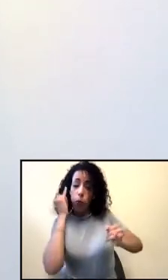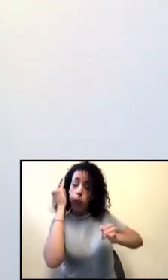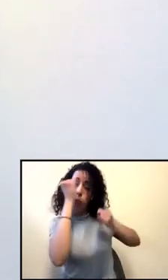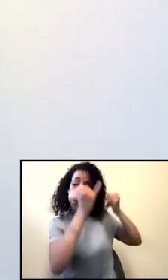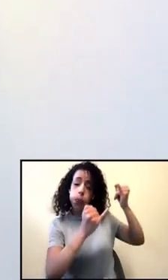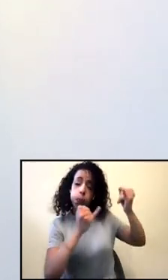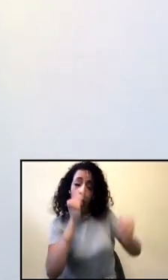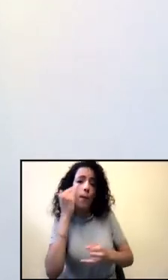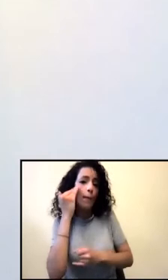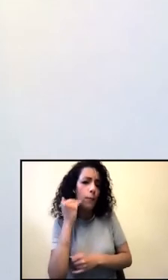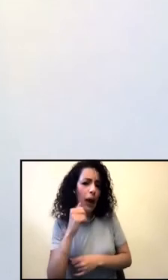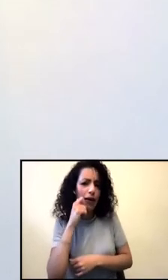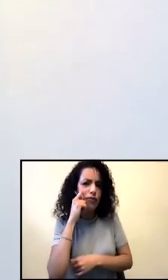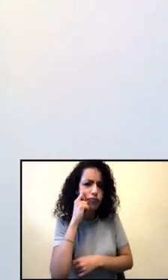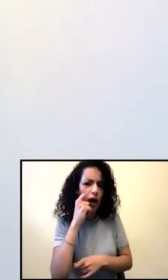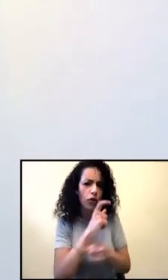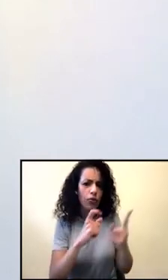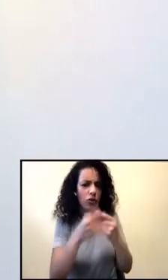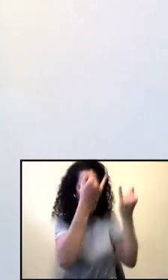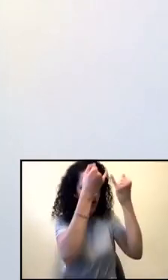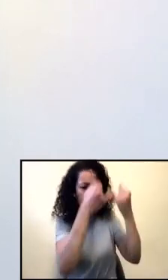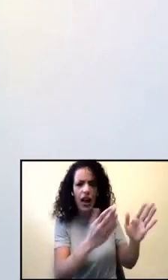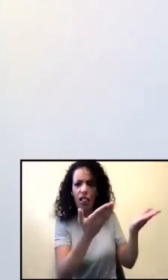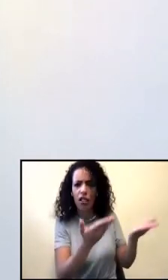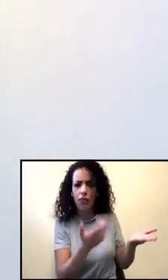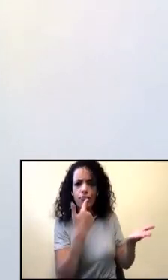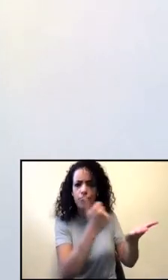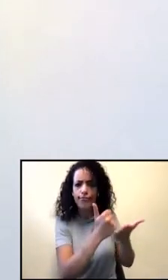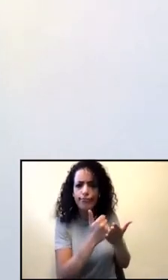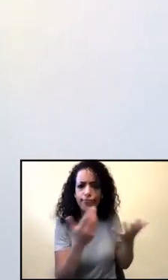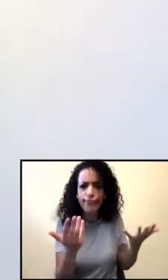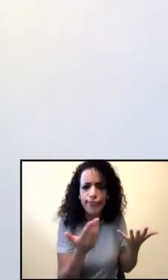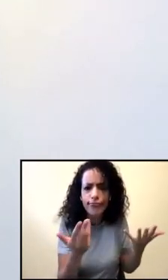for failing to actually provide any recommendations and commitment to action